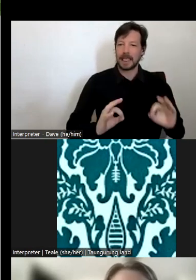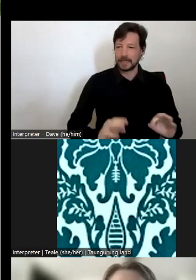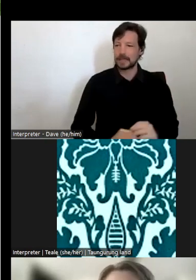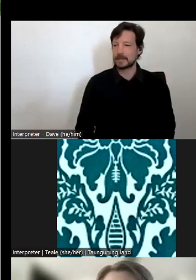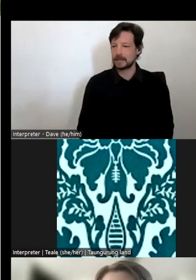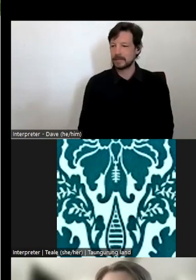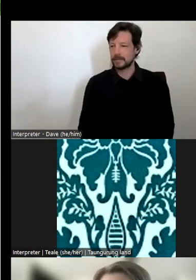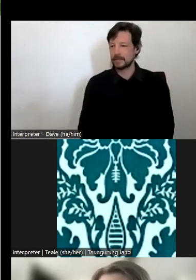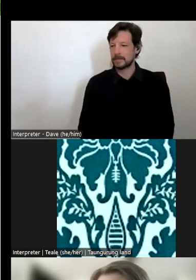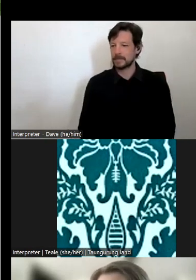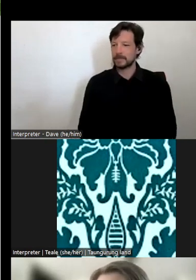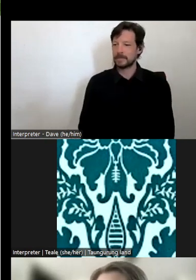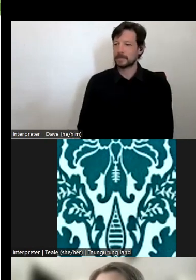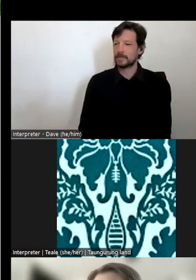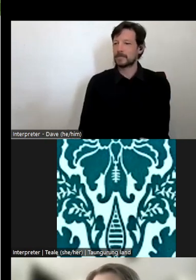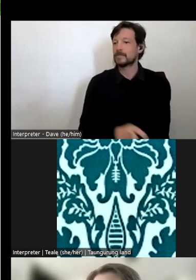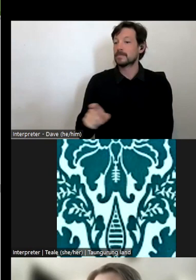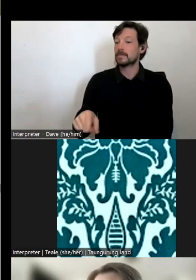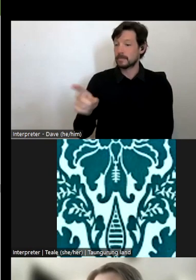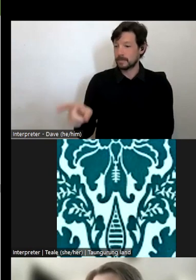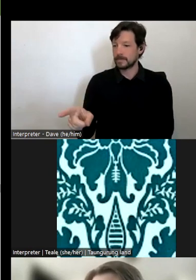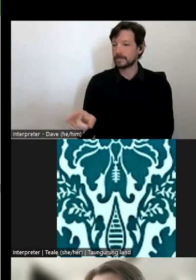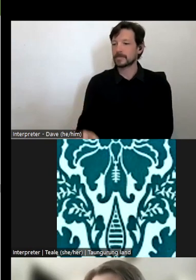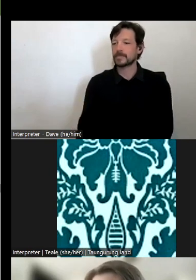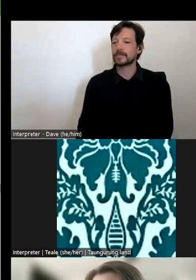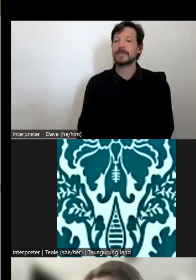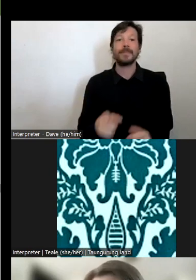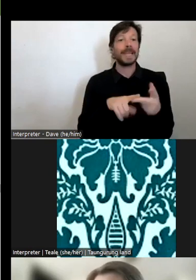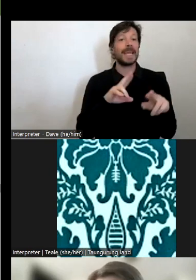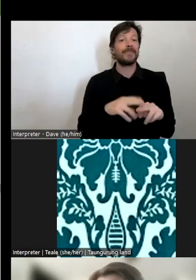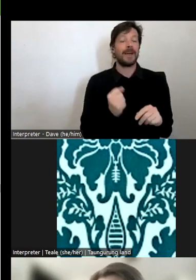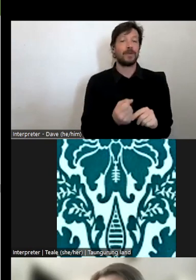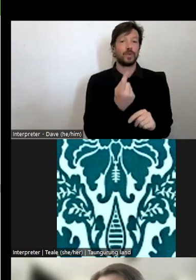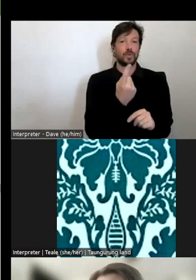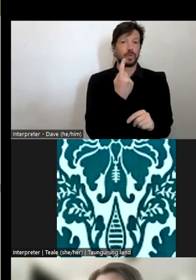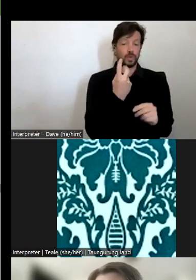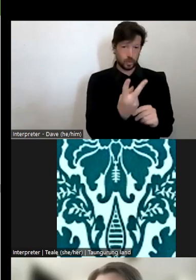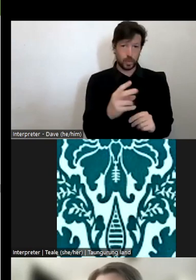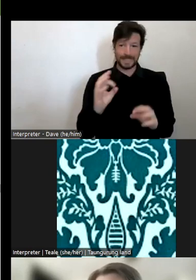And then this is a picture of what it would look like with two cells next to each other there in the organ of Corti.